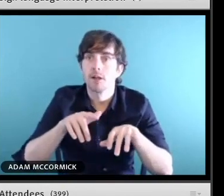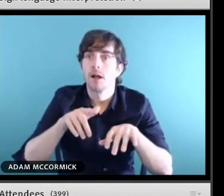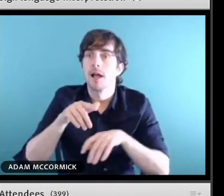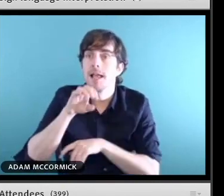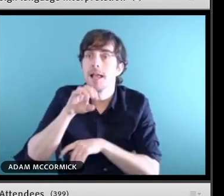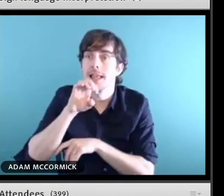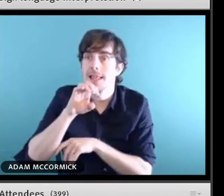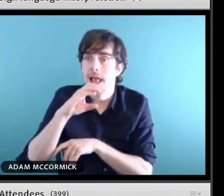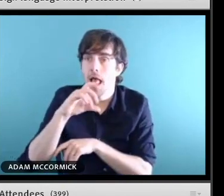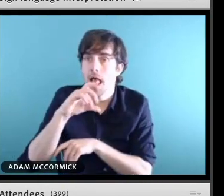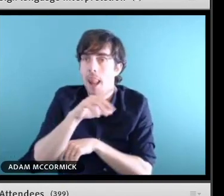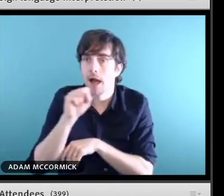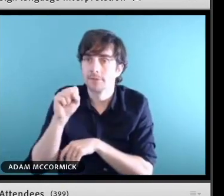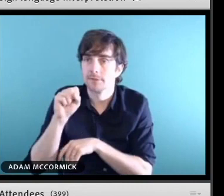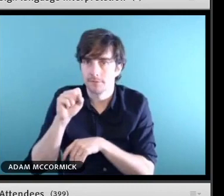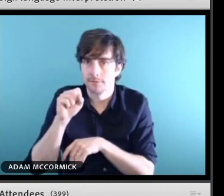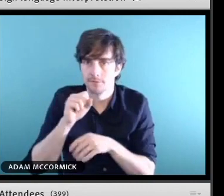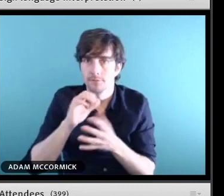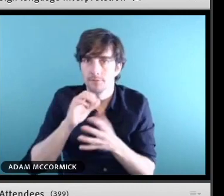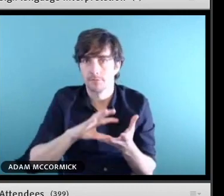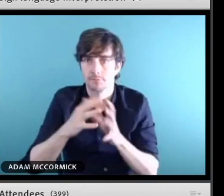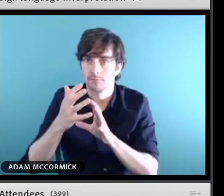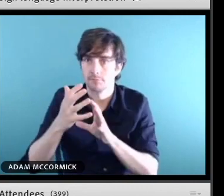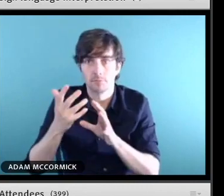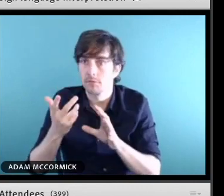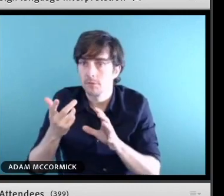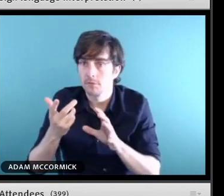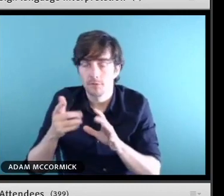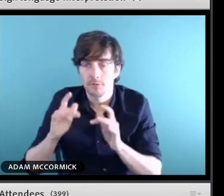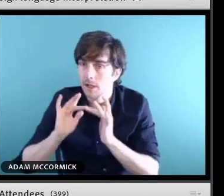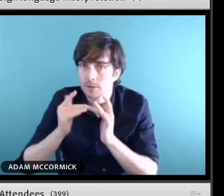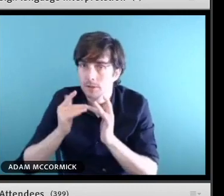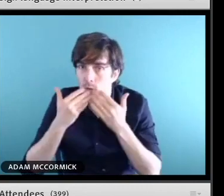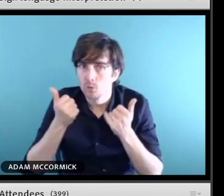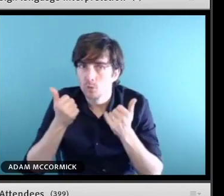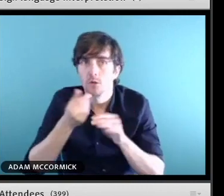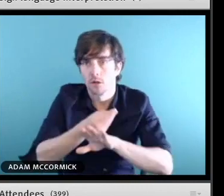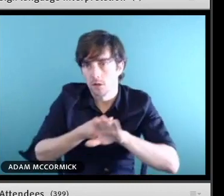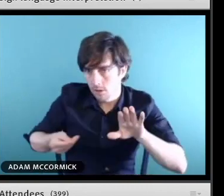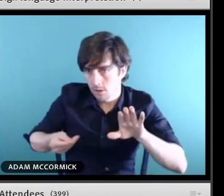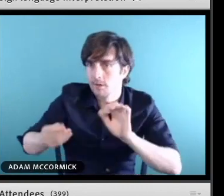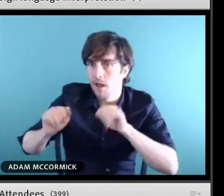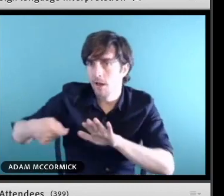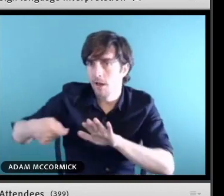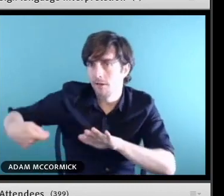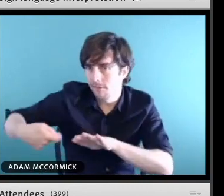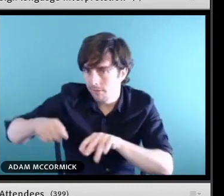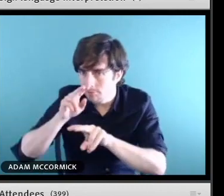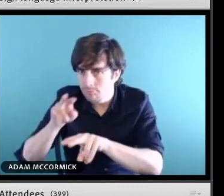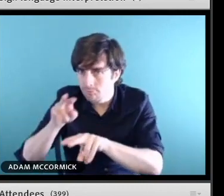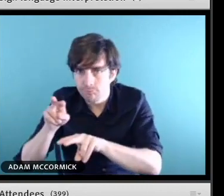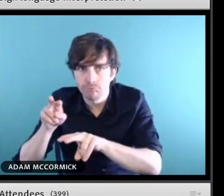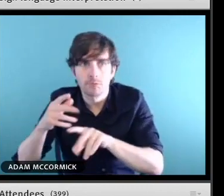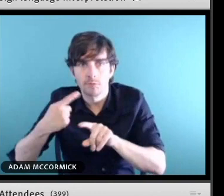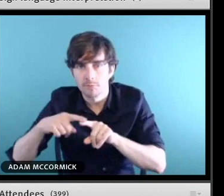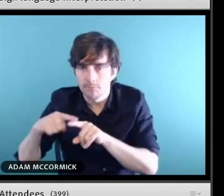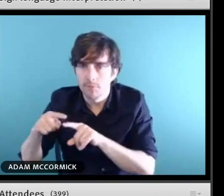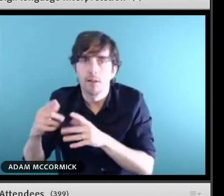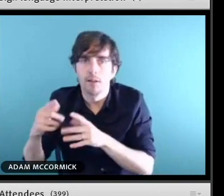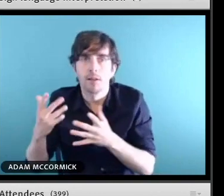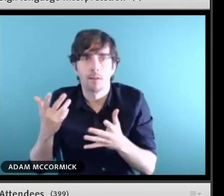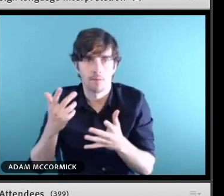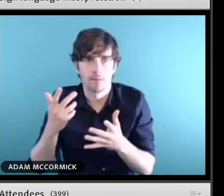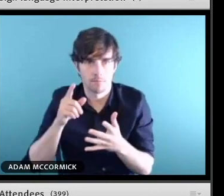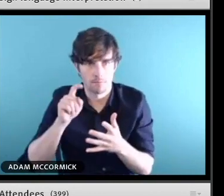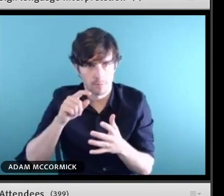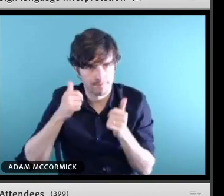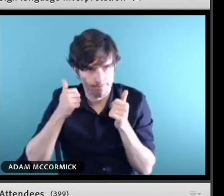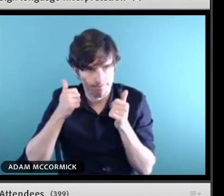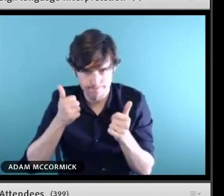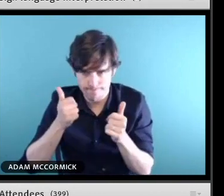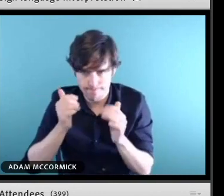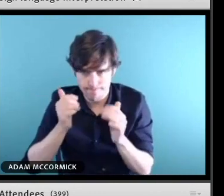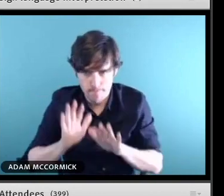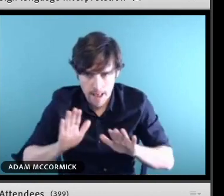communications will implement actions. Permitting media for dissemination and online and offline